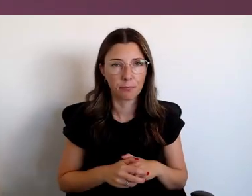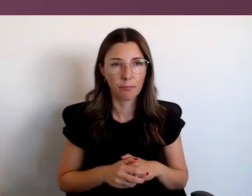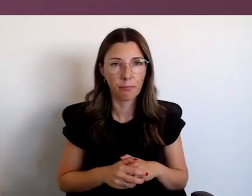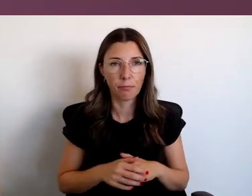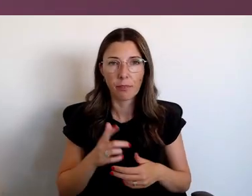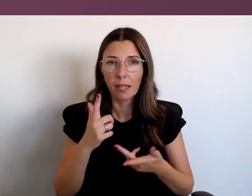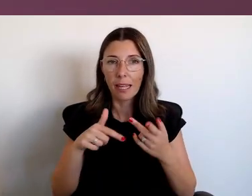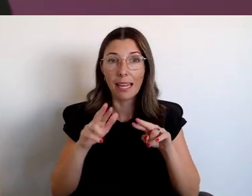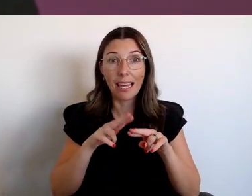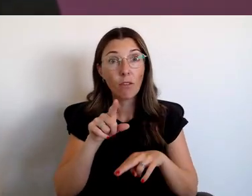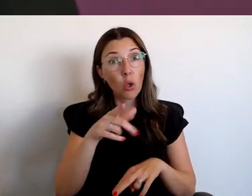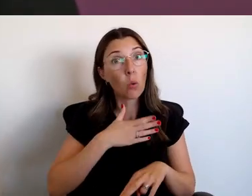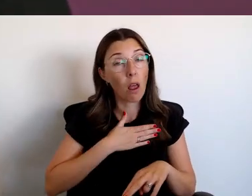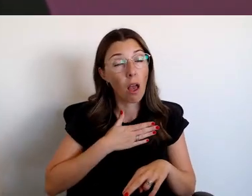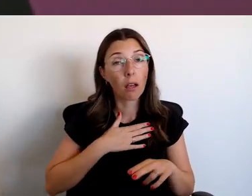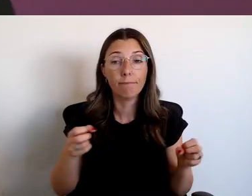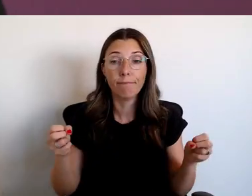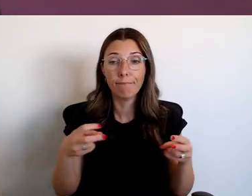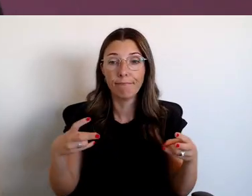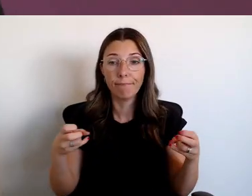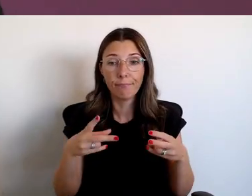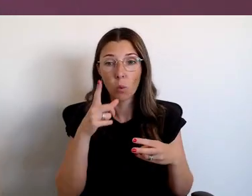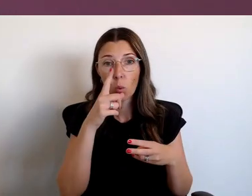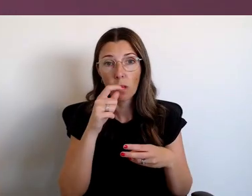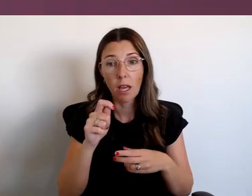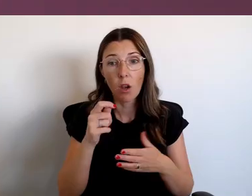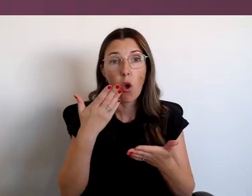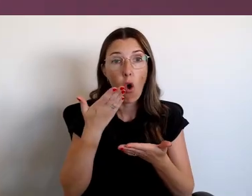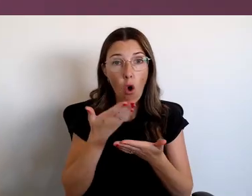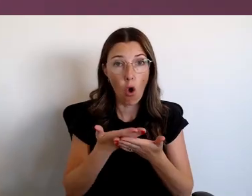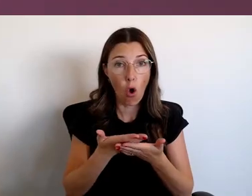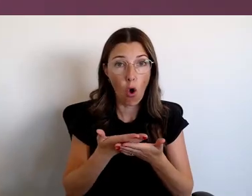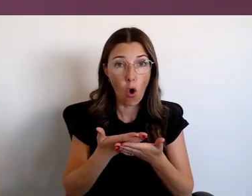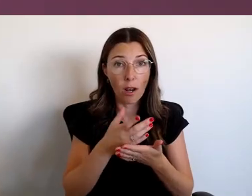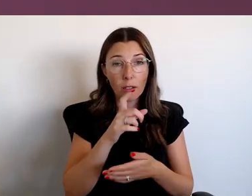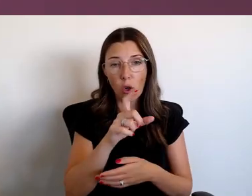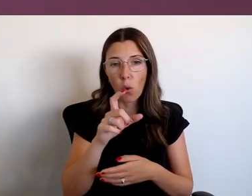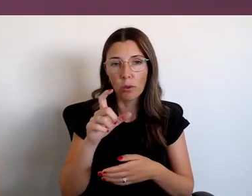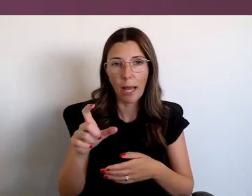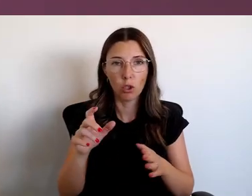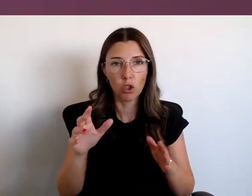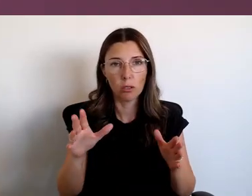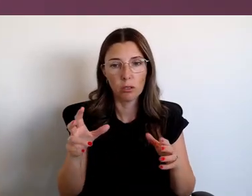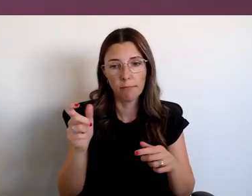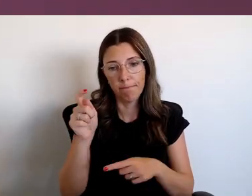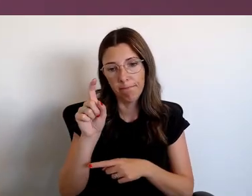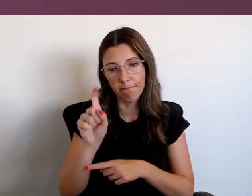And if you'd like subtitles, you can turn on closed captions in your meeting controls.